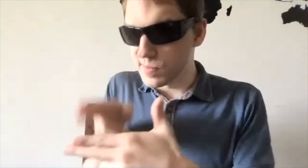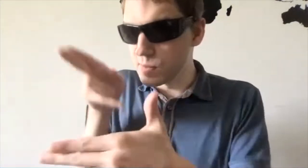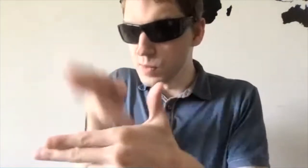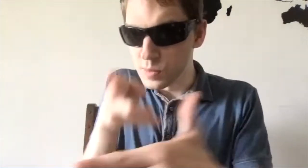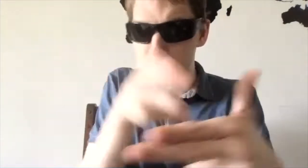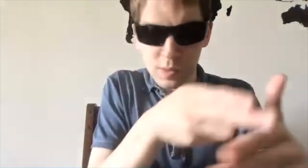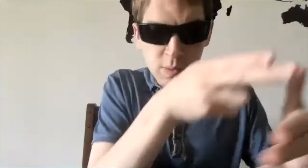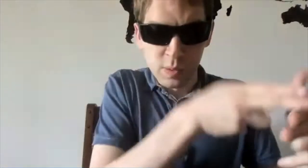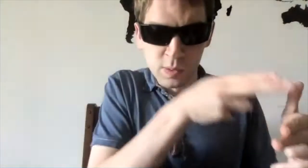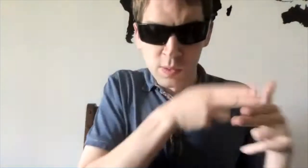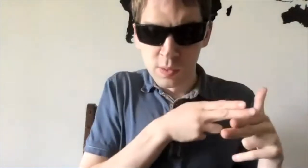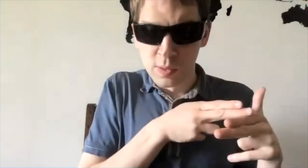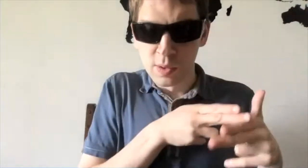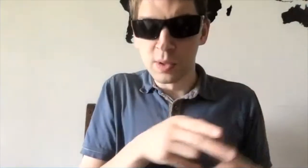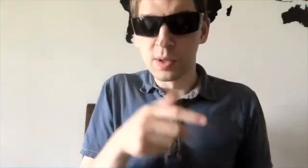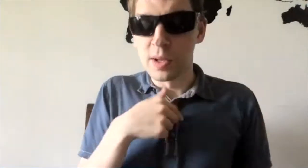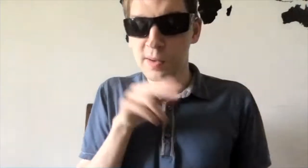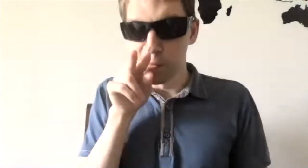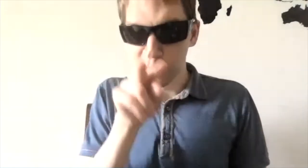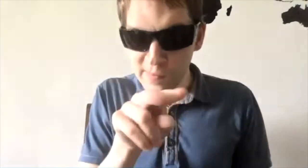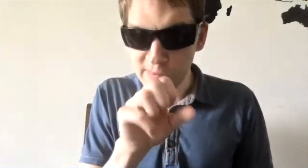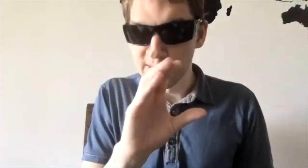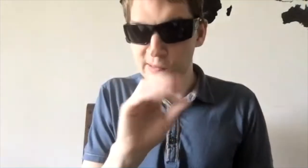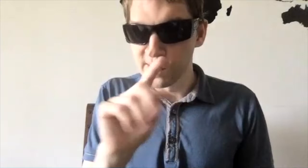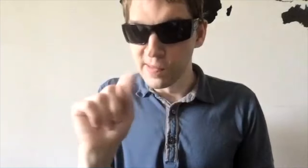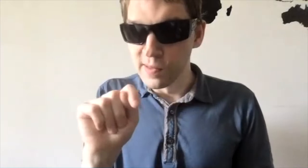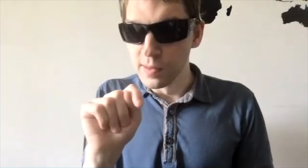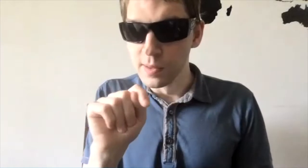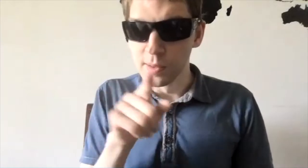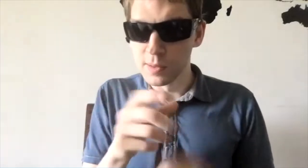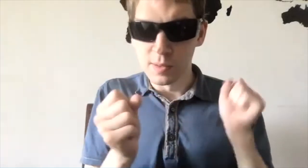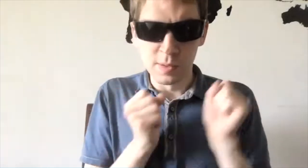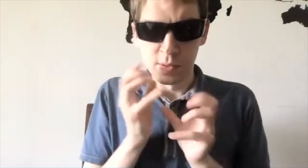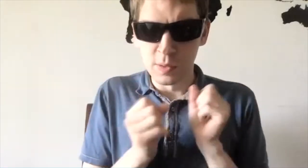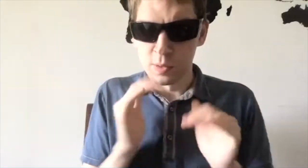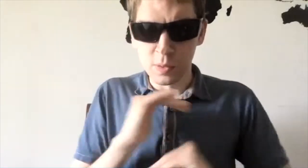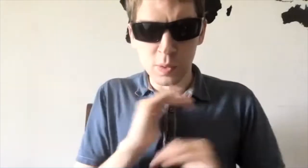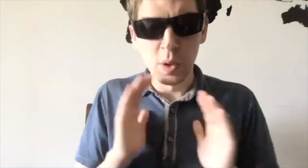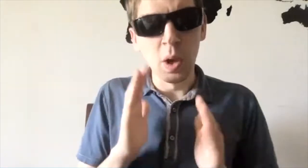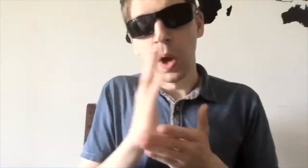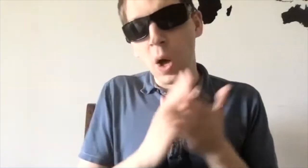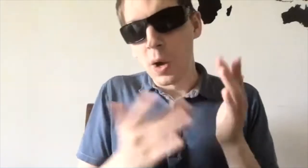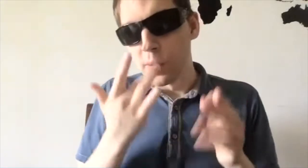then take turns identifying yourself. Then we can set up in our minds where everyone is sitting.